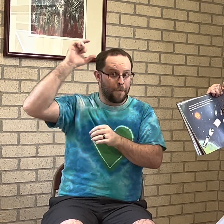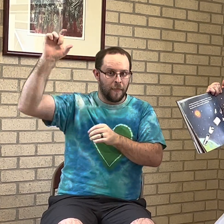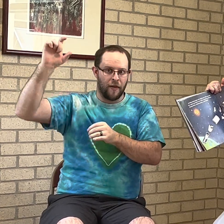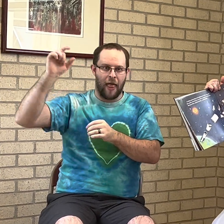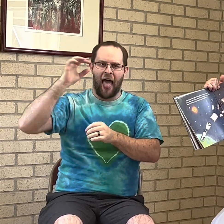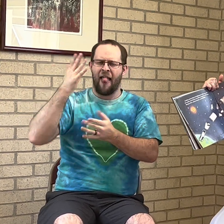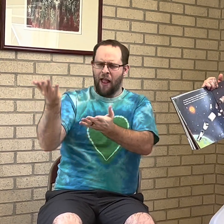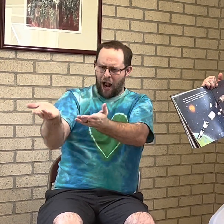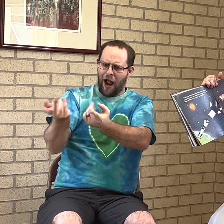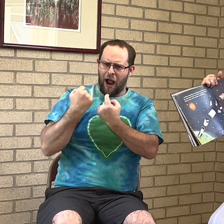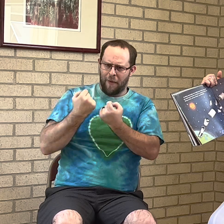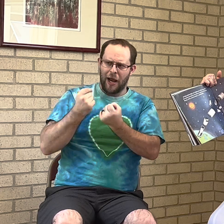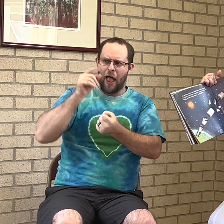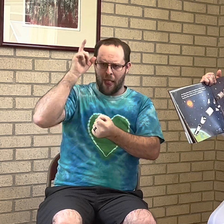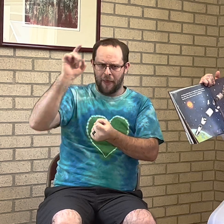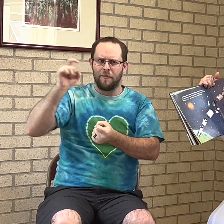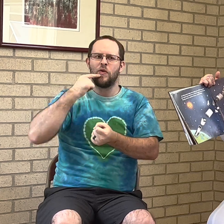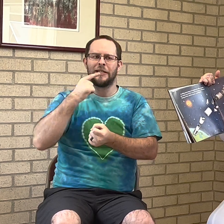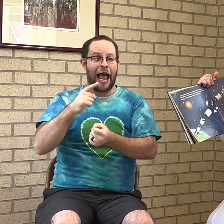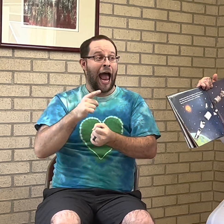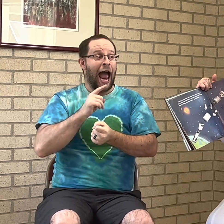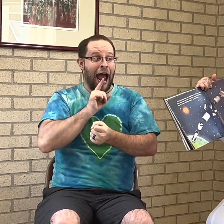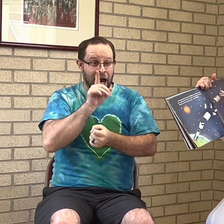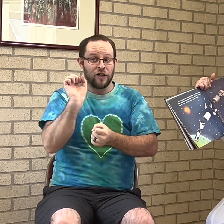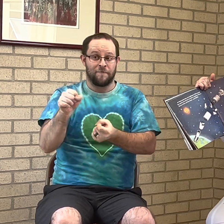the moon said. "They're actually coming!"